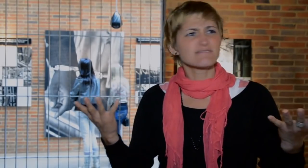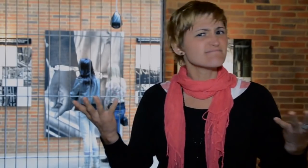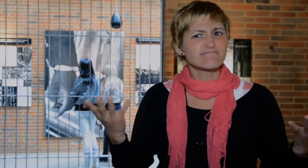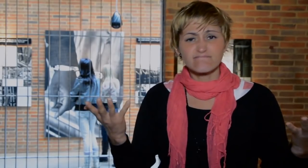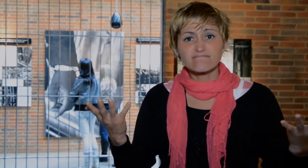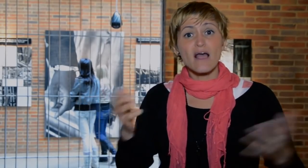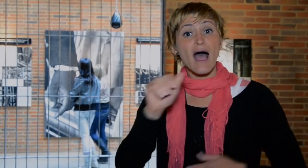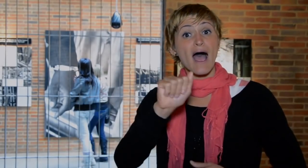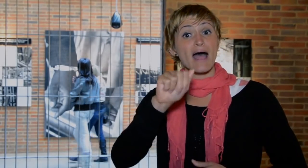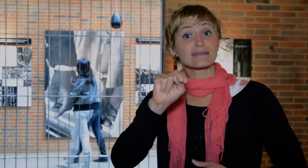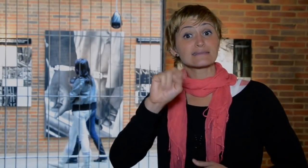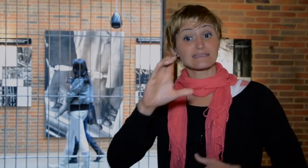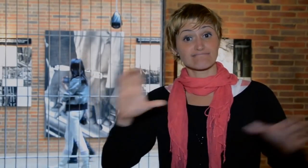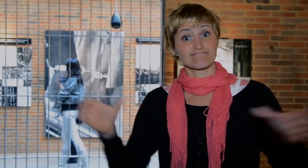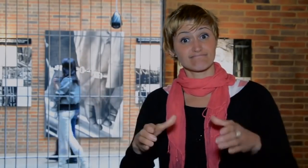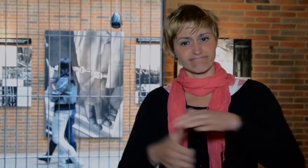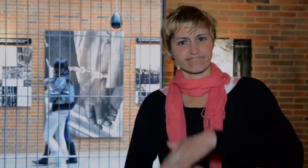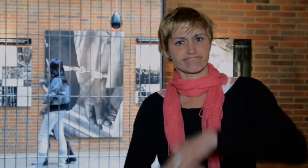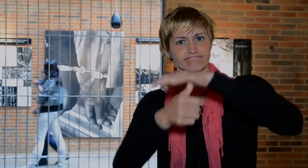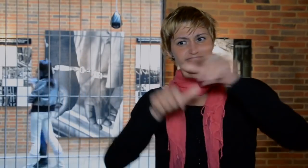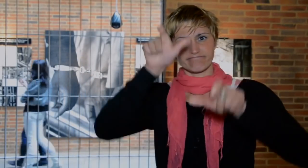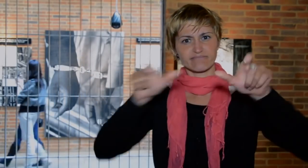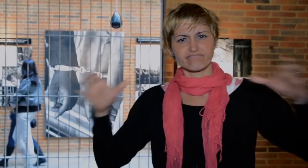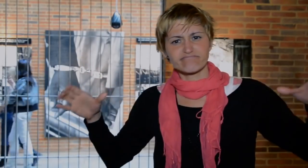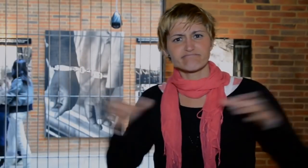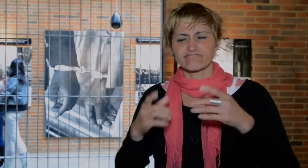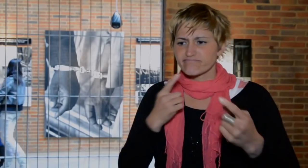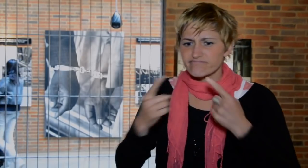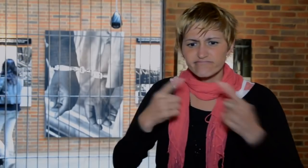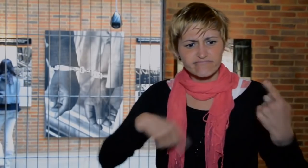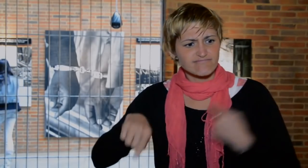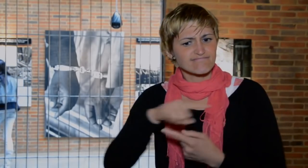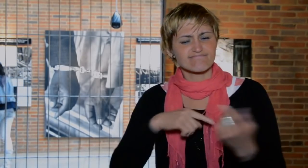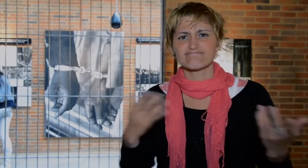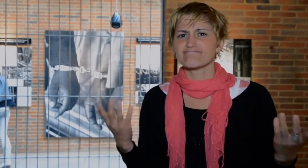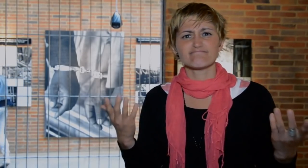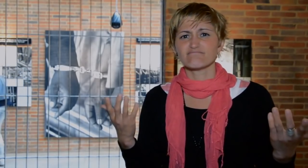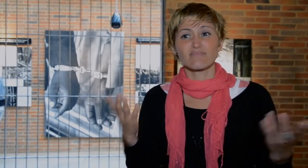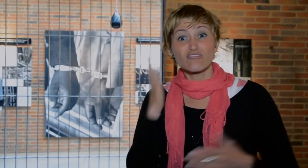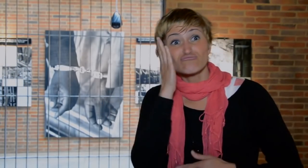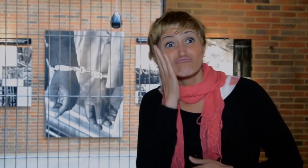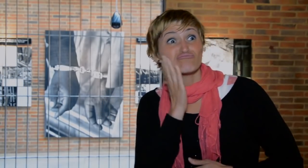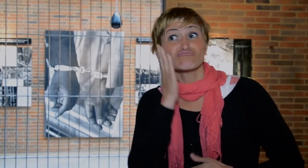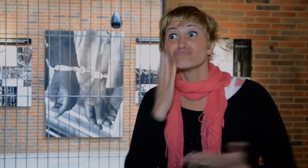Nothing was successful. The top people in the ANC party met and discussed as